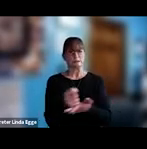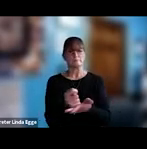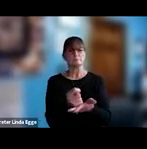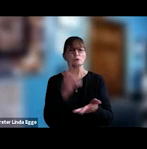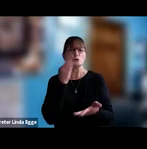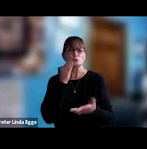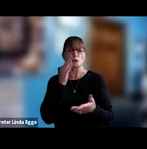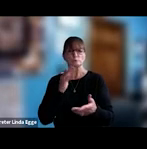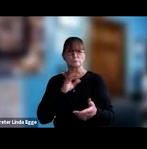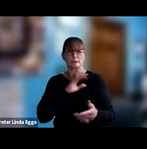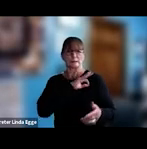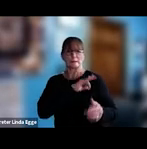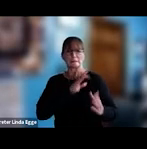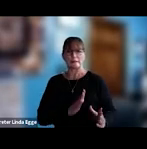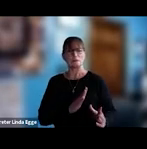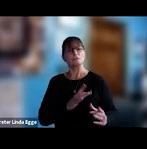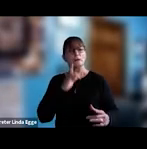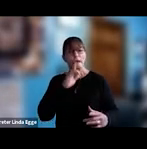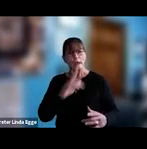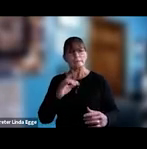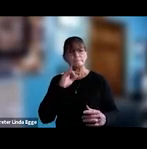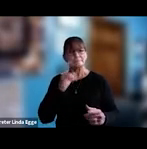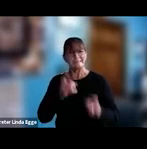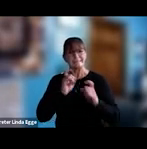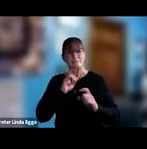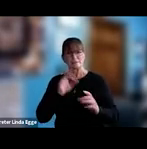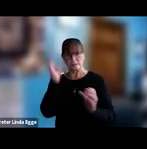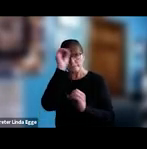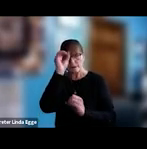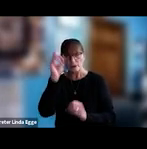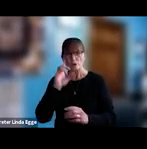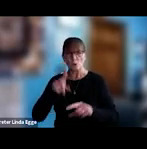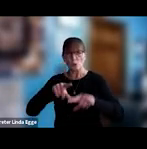and can give us an opinion on that. We weigh those very heavily, especially on somebody